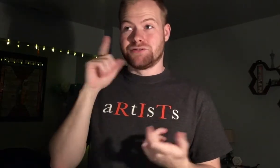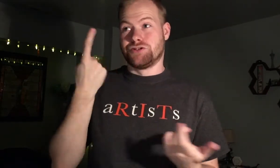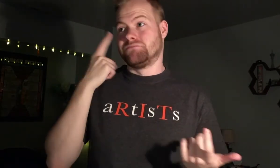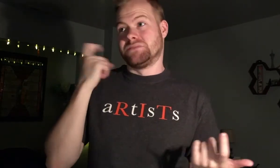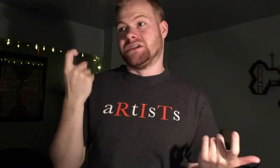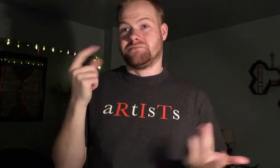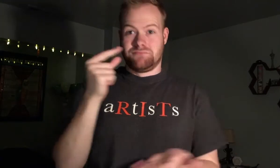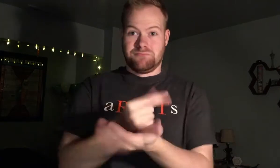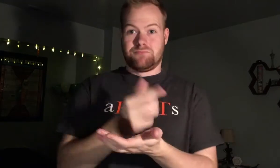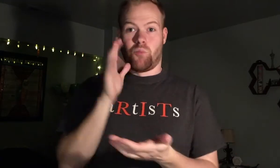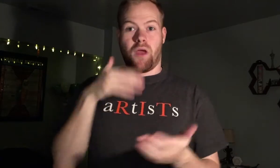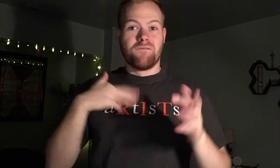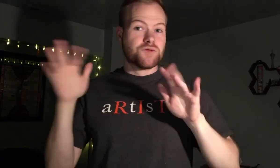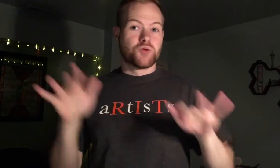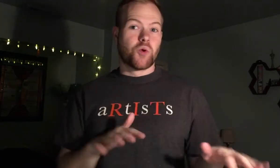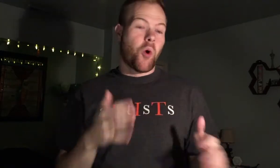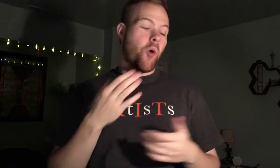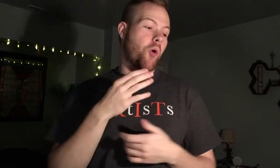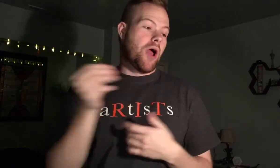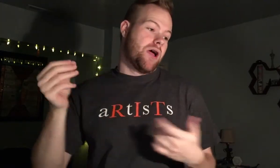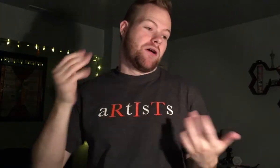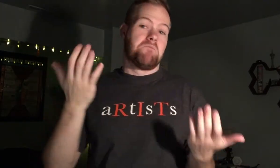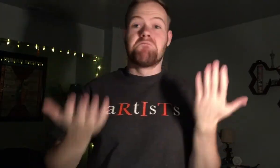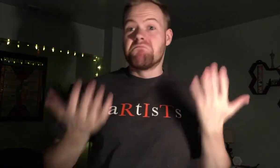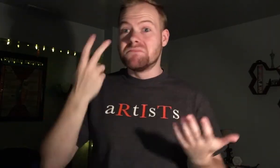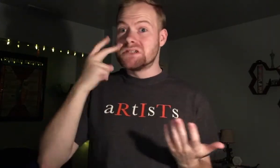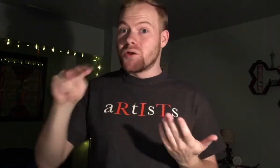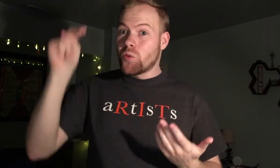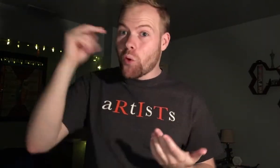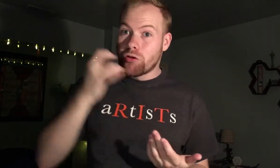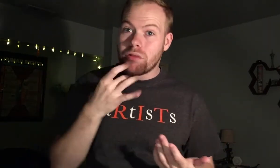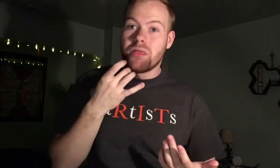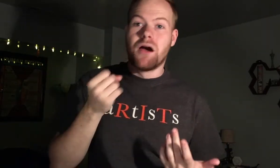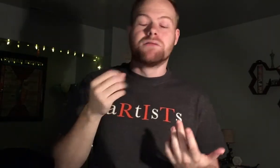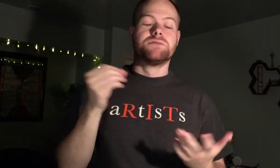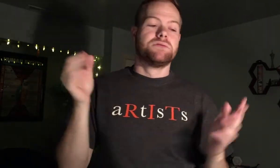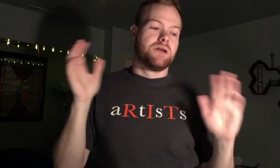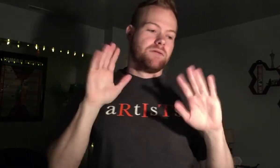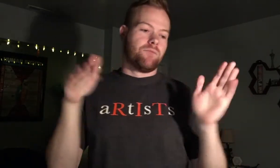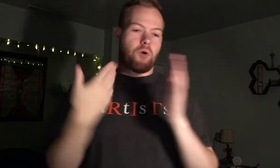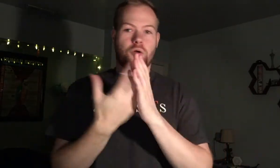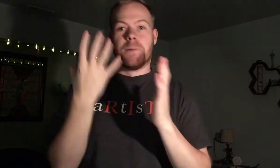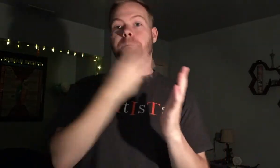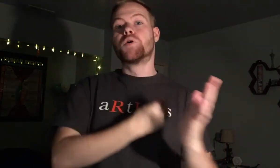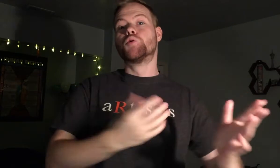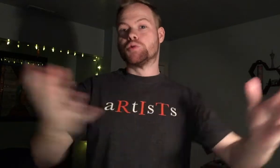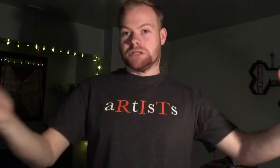Just because it’s guaranteed it will have snow, and possibly see the northern lights, and all the beauty.